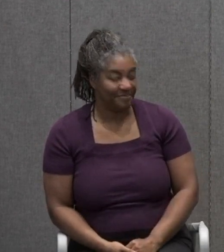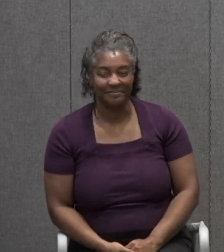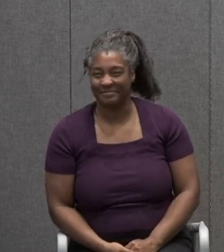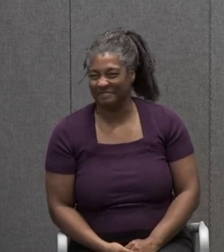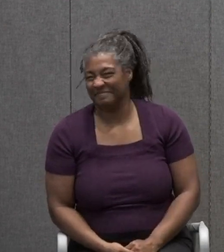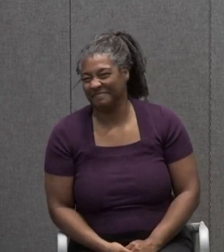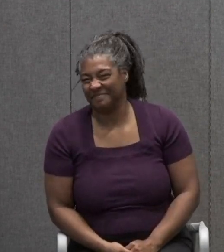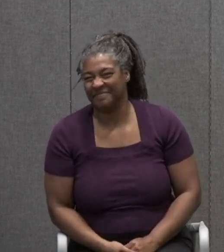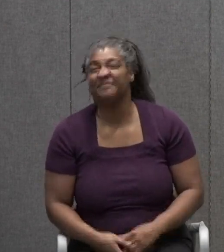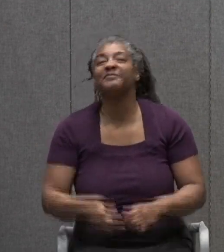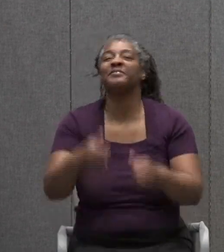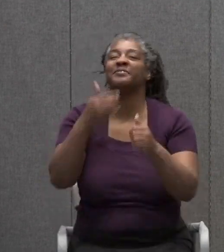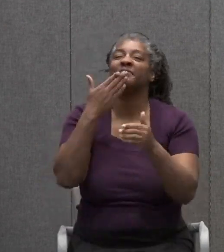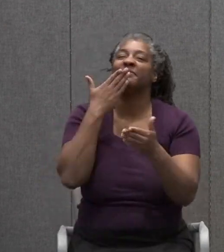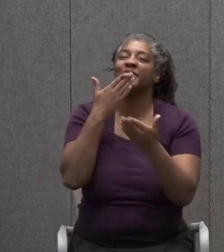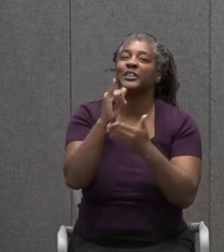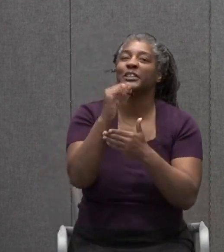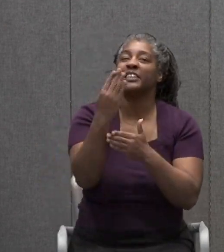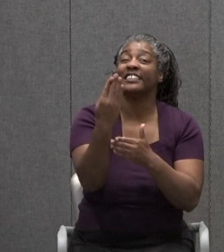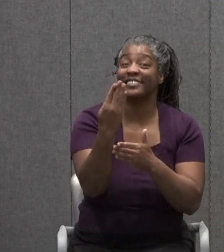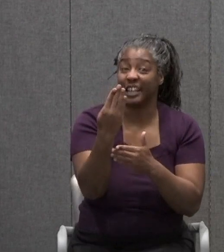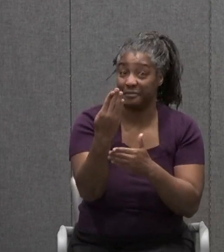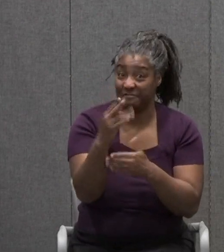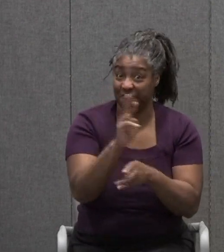We've got our Yogi fingers ready to go, right?